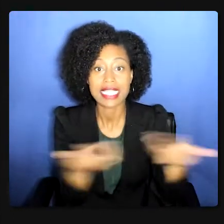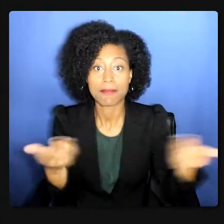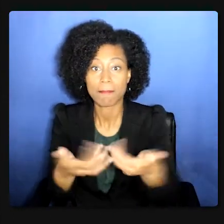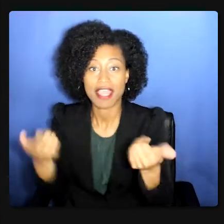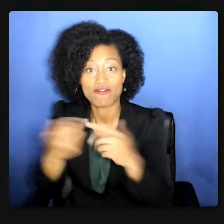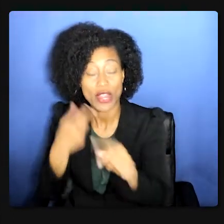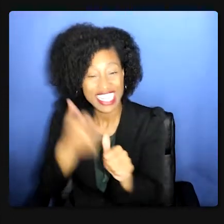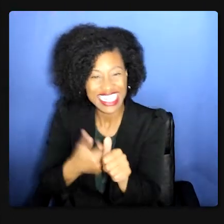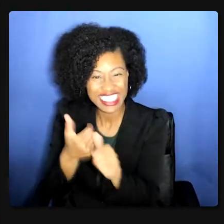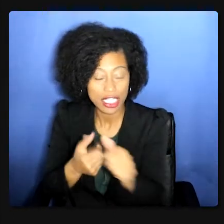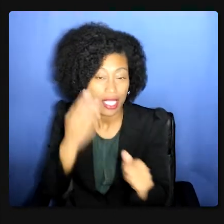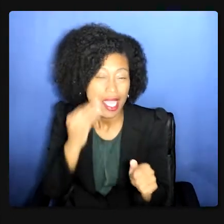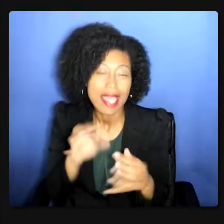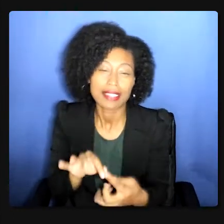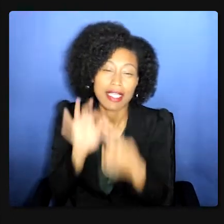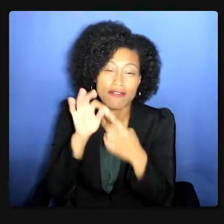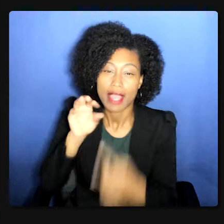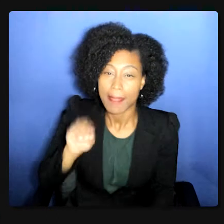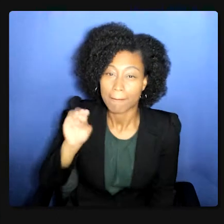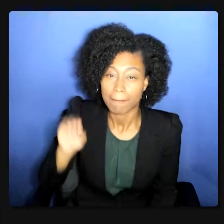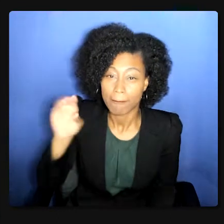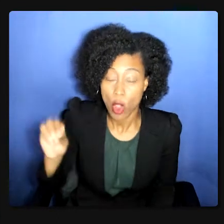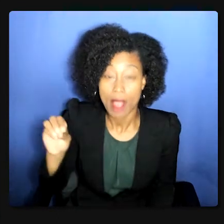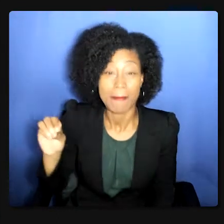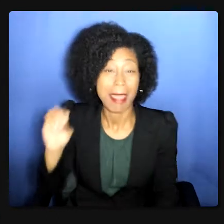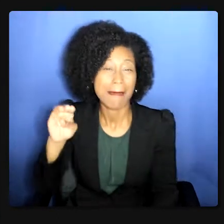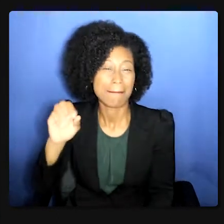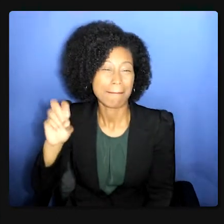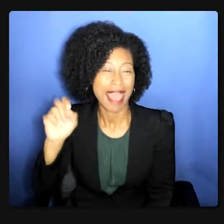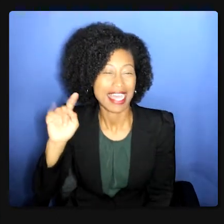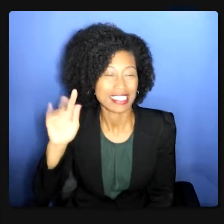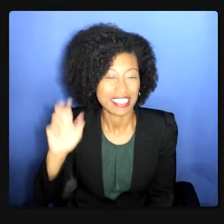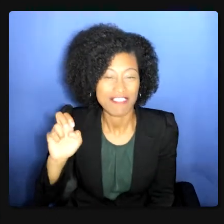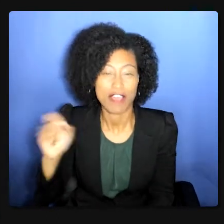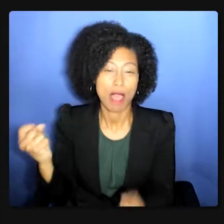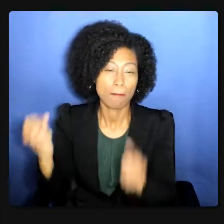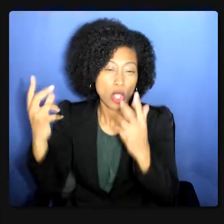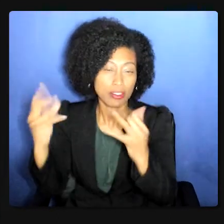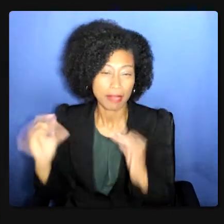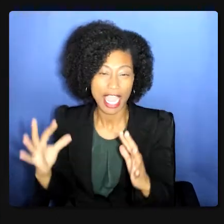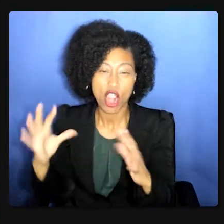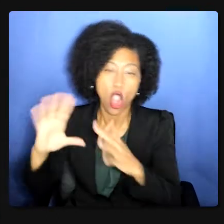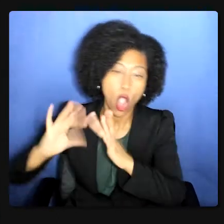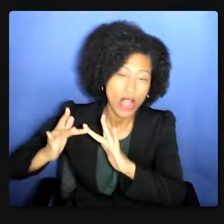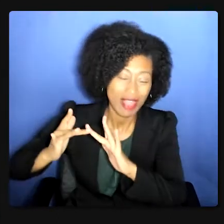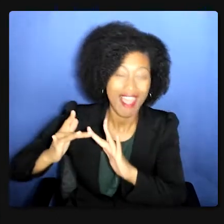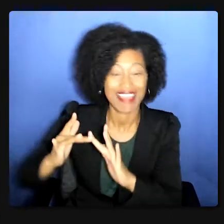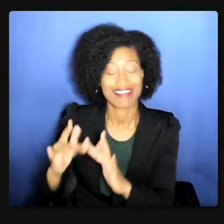except for MMOs (massive multiplayer online games) which are usually longer-lived.